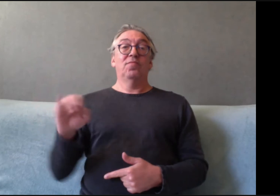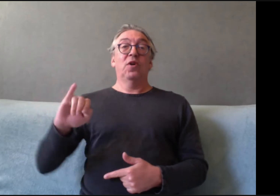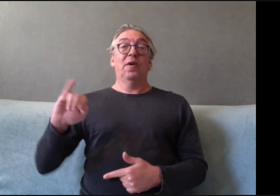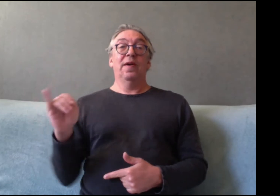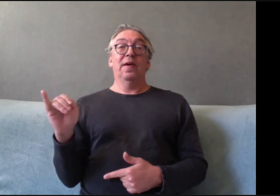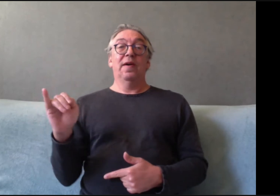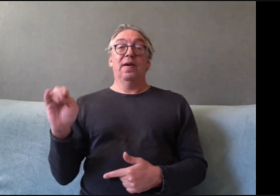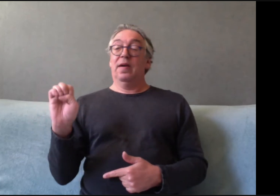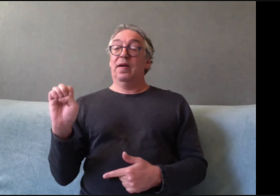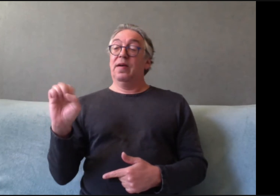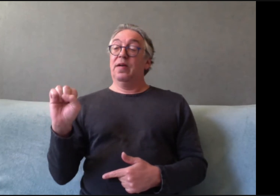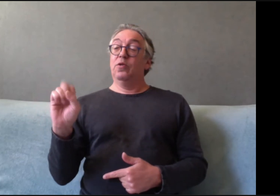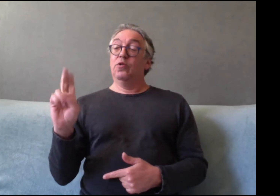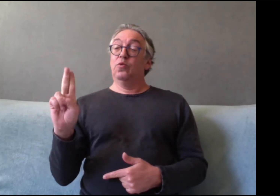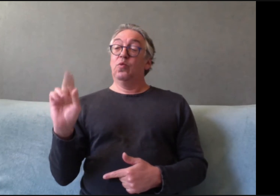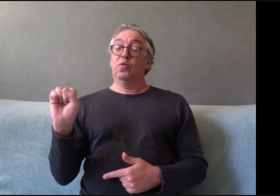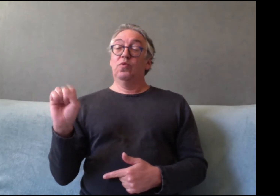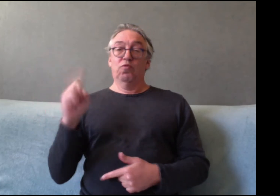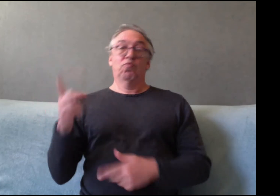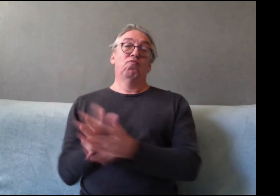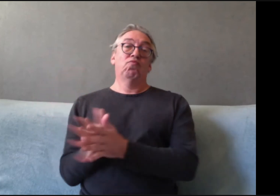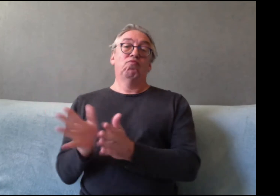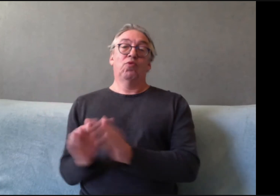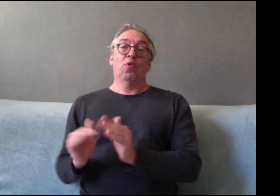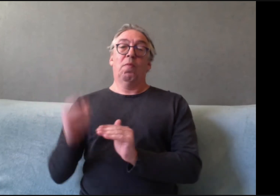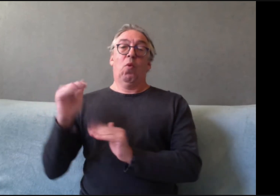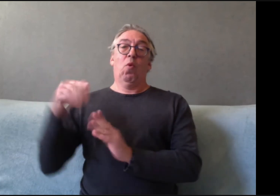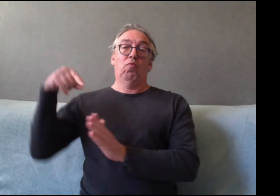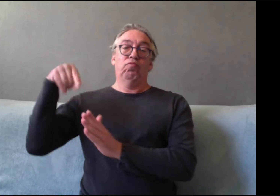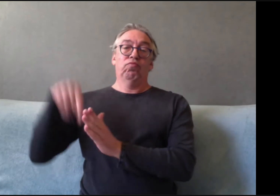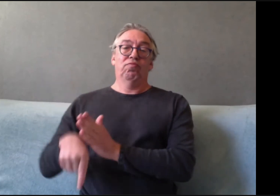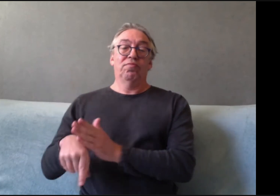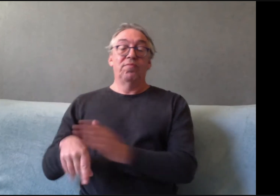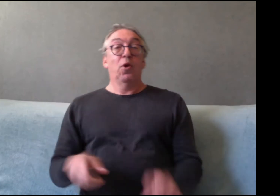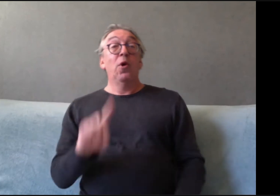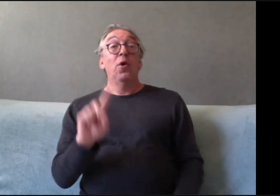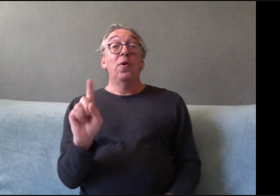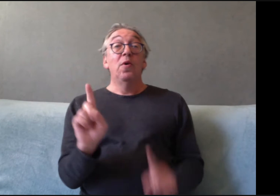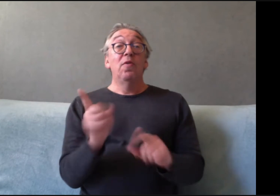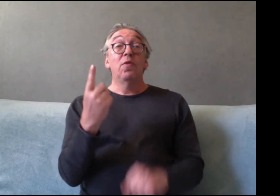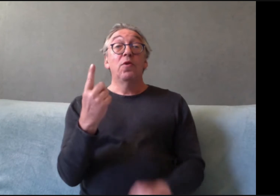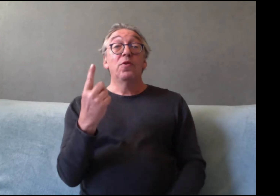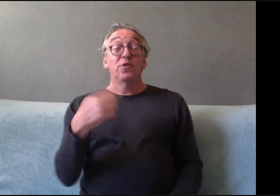First of all on behalf of CERMI and the Spanish Disability movement,